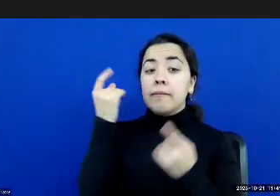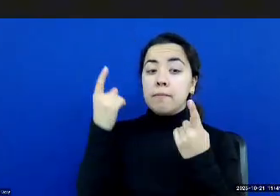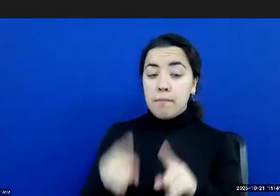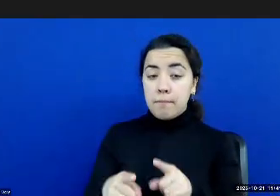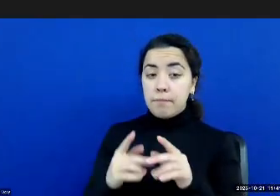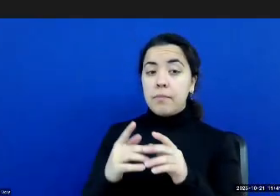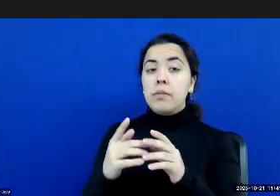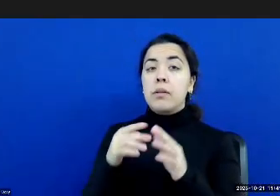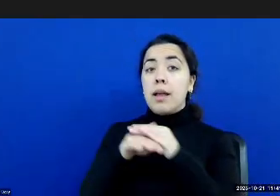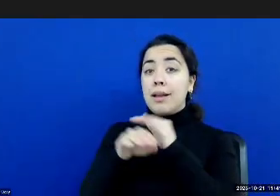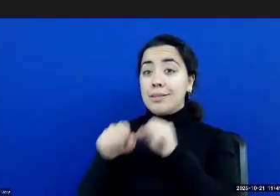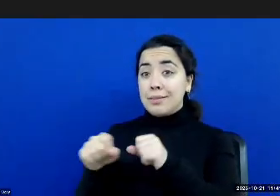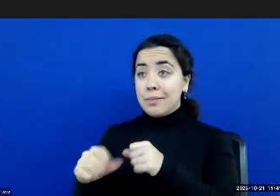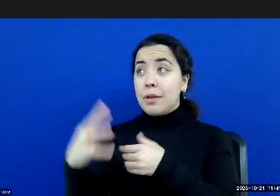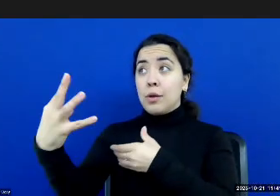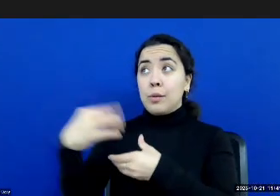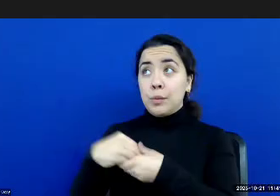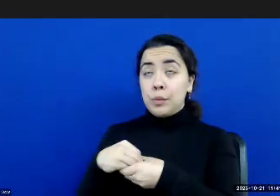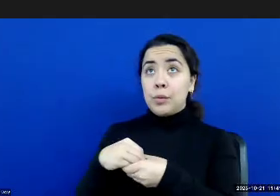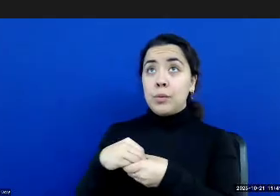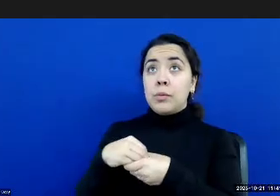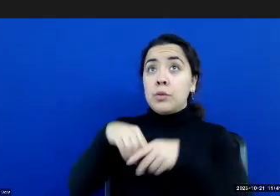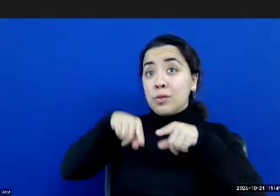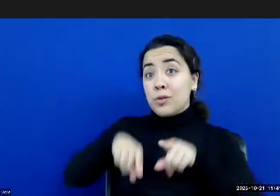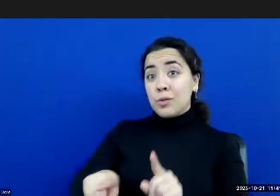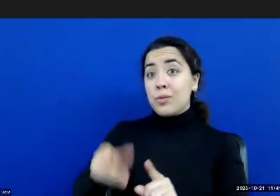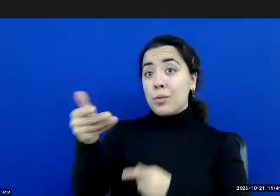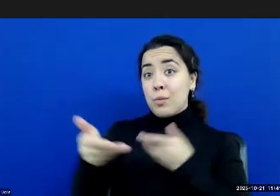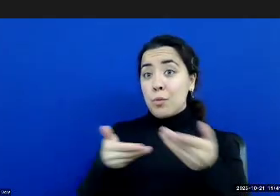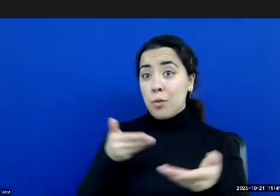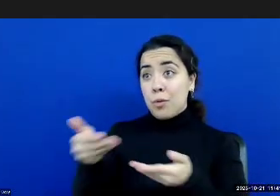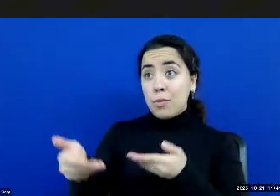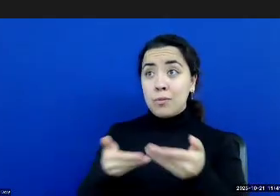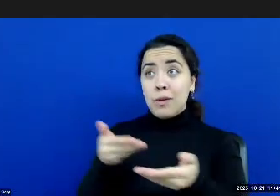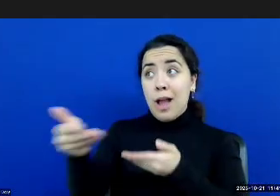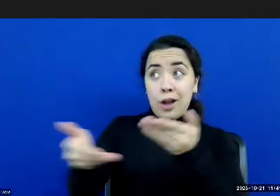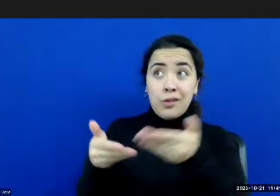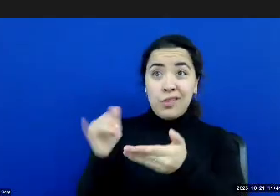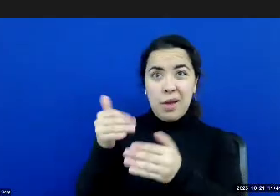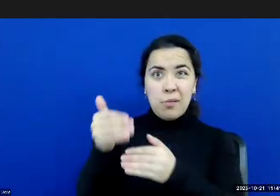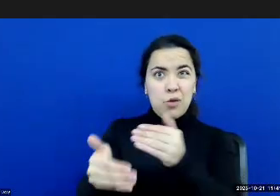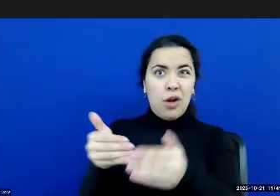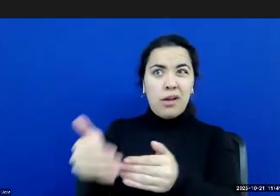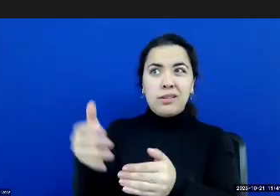Kathleen DeForest: Including accessibility in the hiring process is very important.